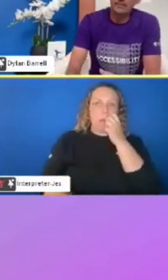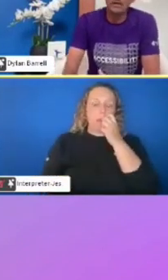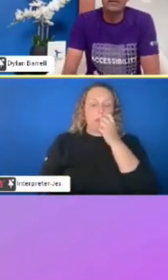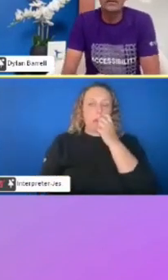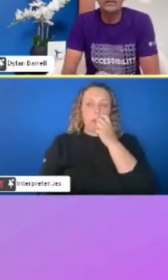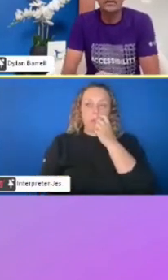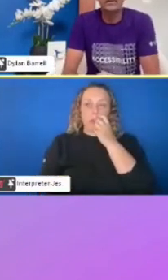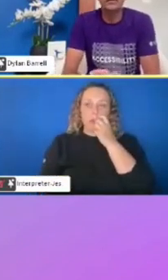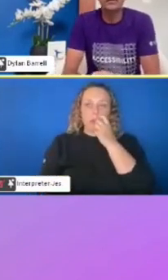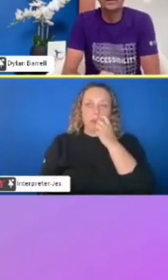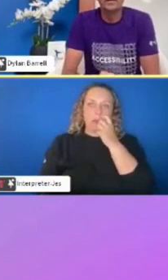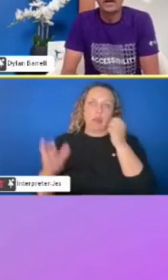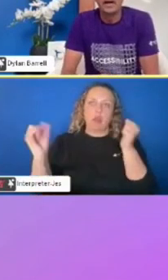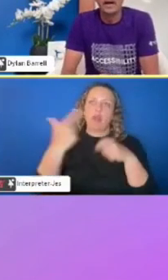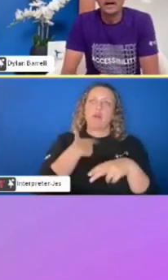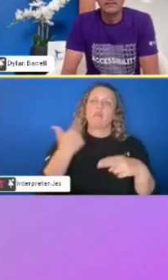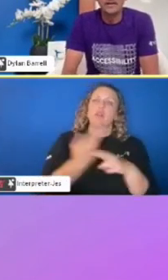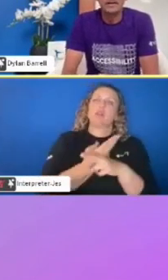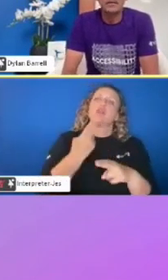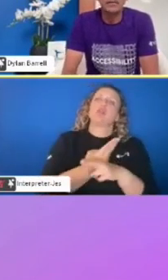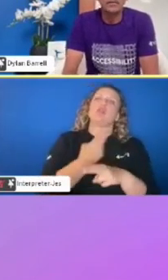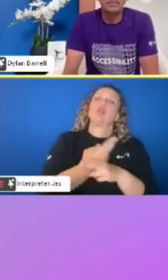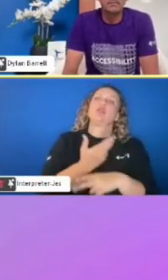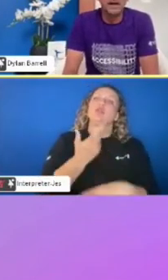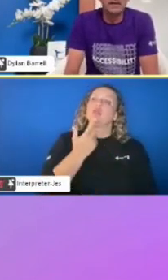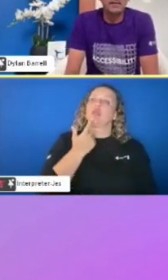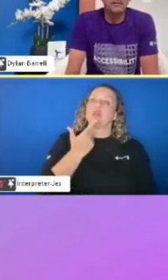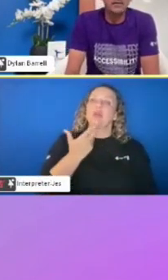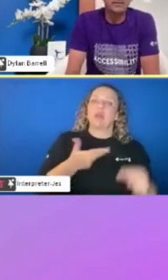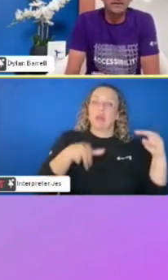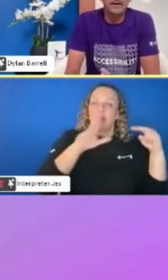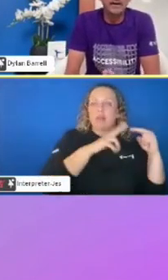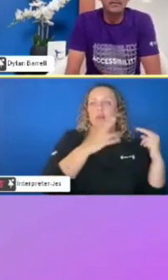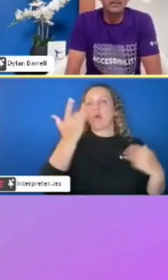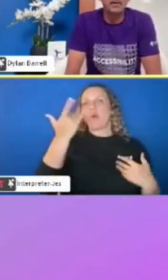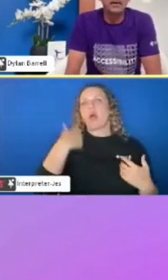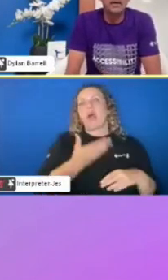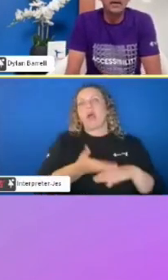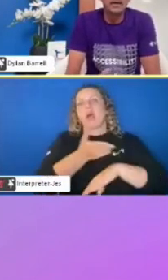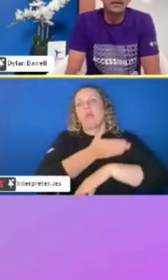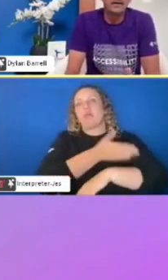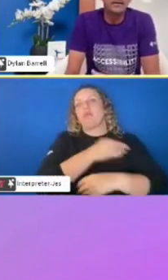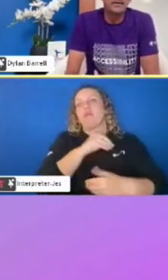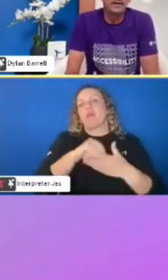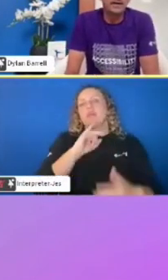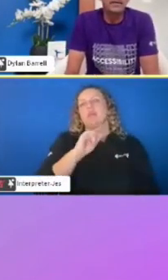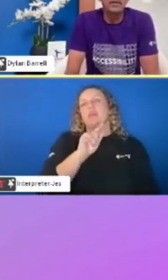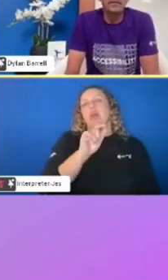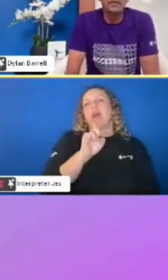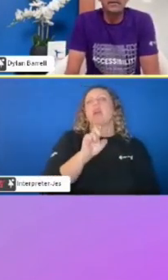All of this usage uptake is driven by a lot of improvements in axe-core. Here is a selection of the things